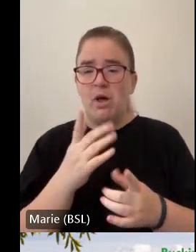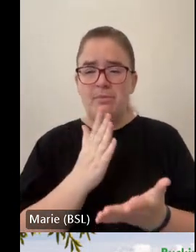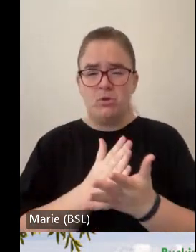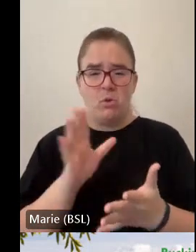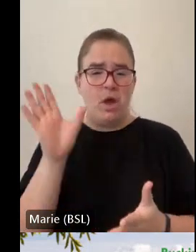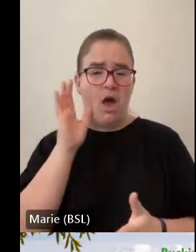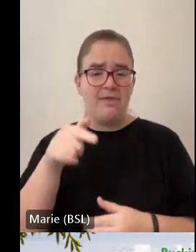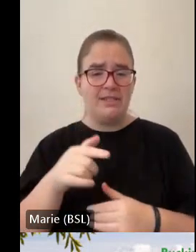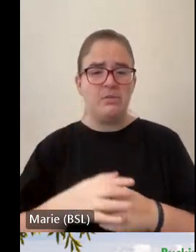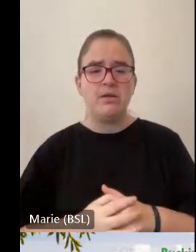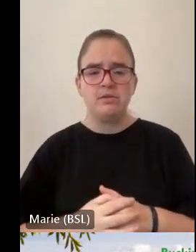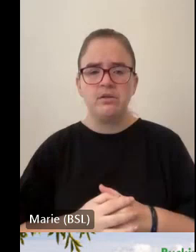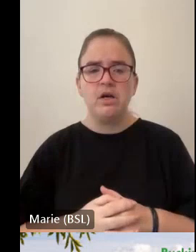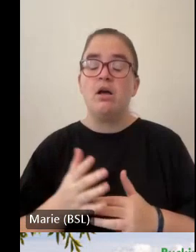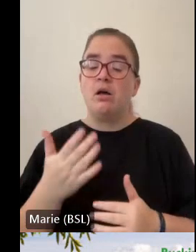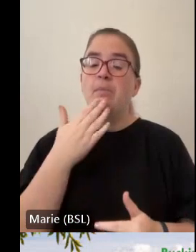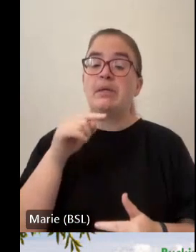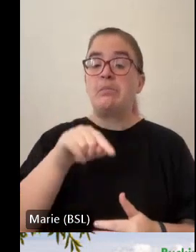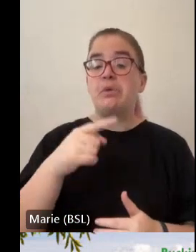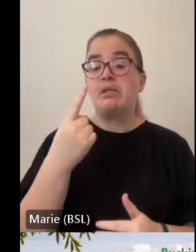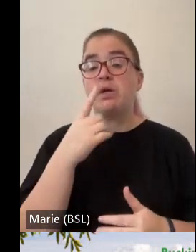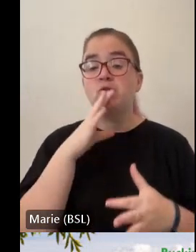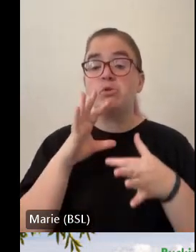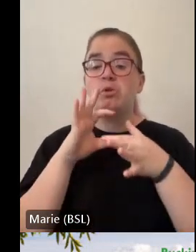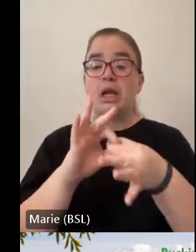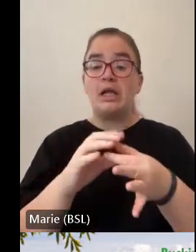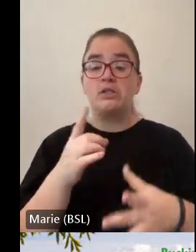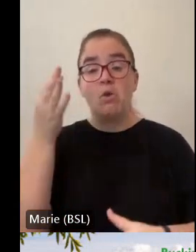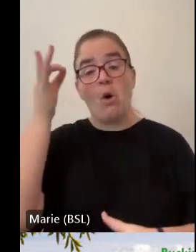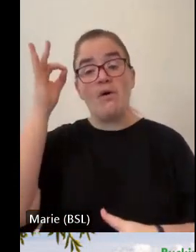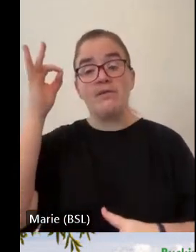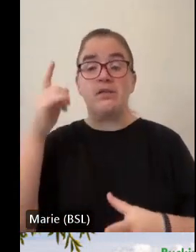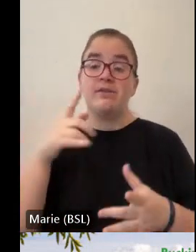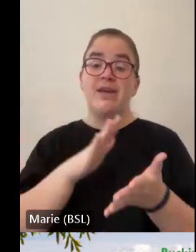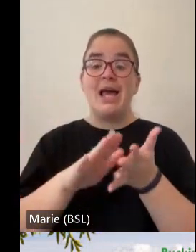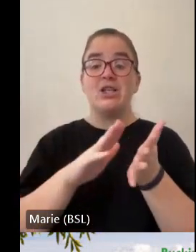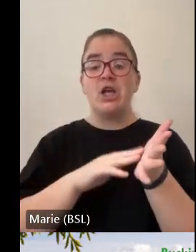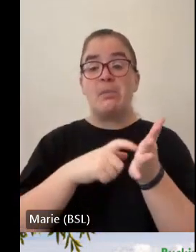heard this one, you have to press 1 to get connected to the officer of a chair LC.